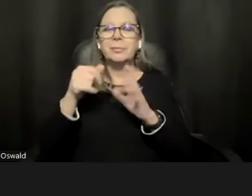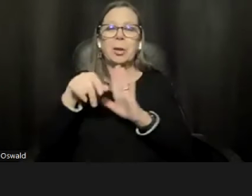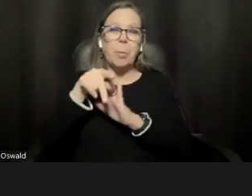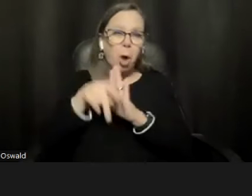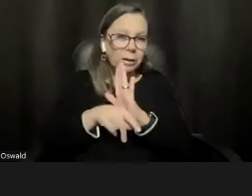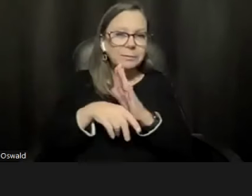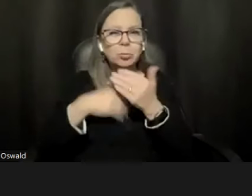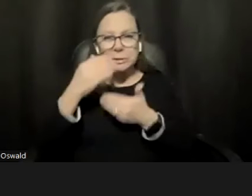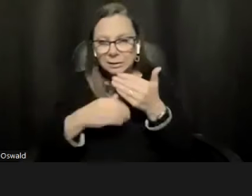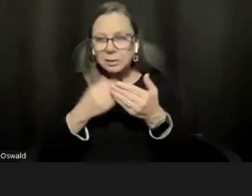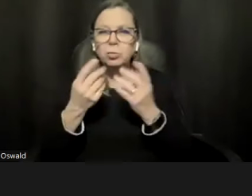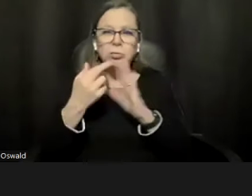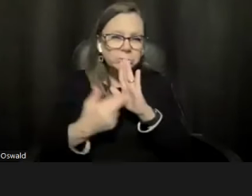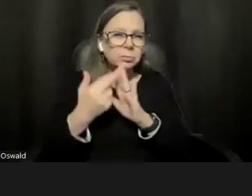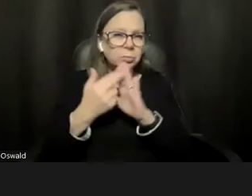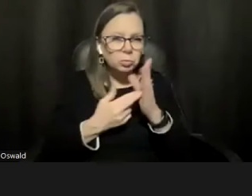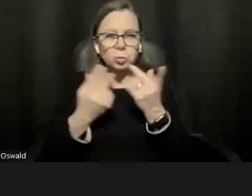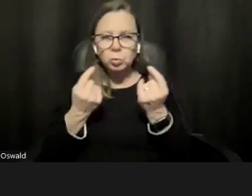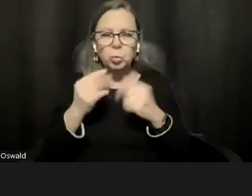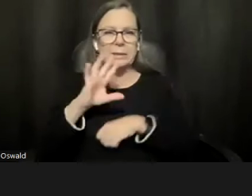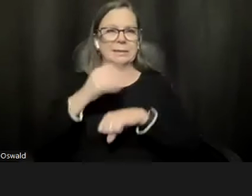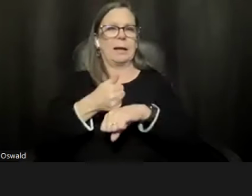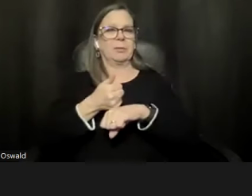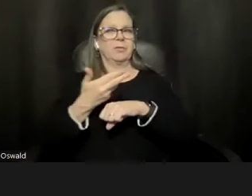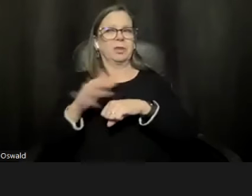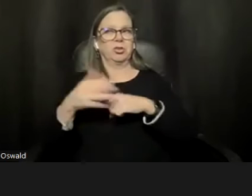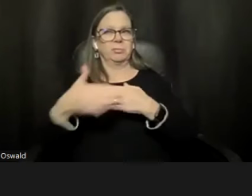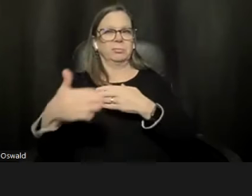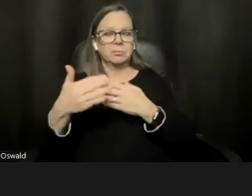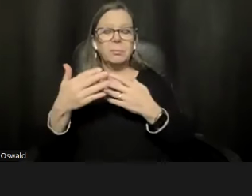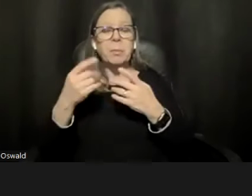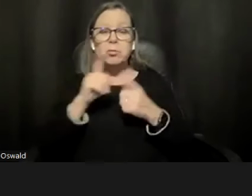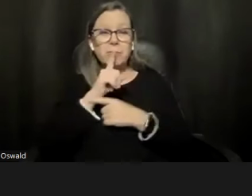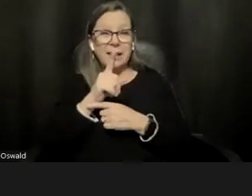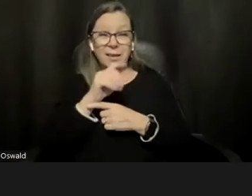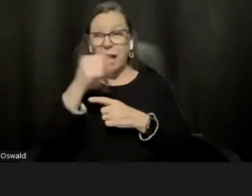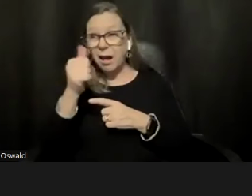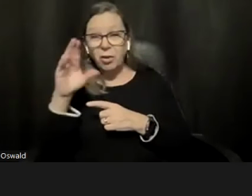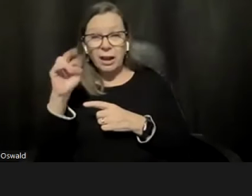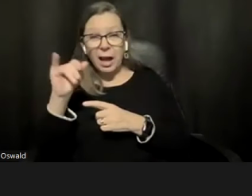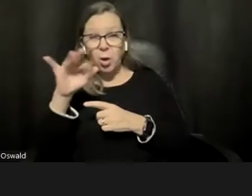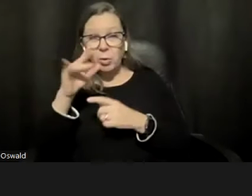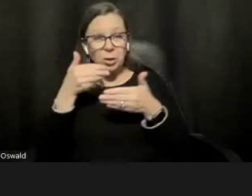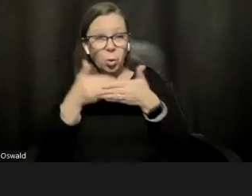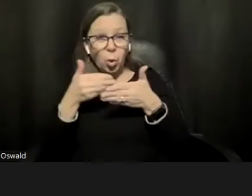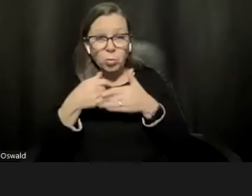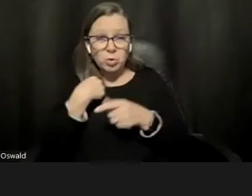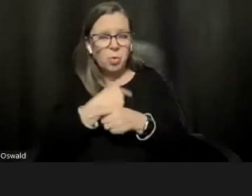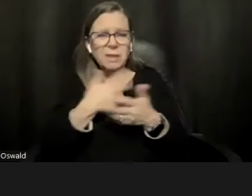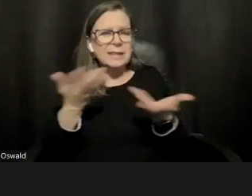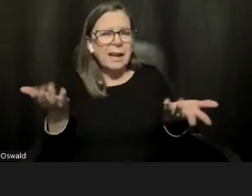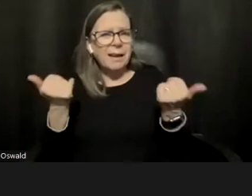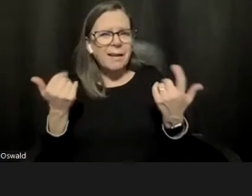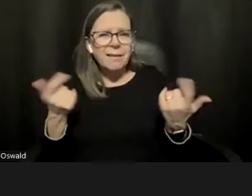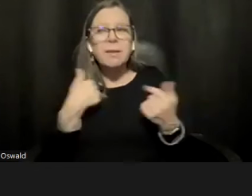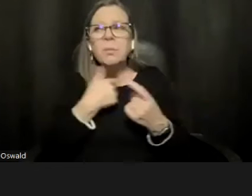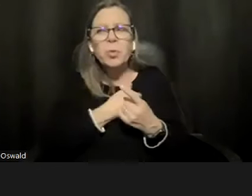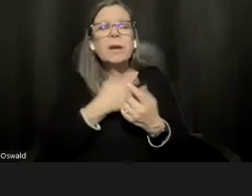By all means, our neighbor counties, we have been visiting other counties throughout the